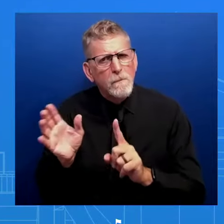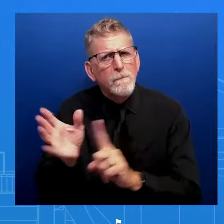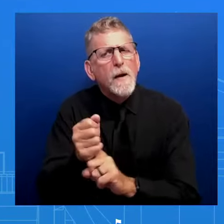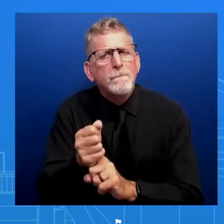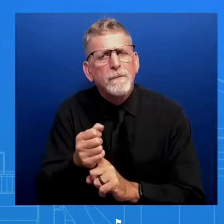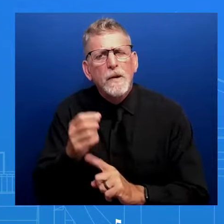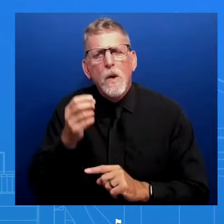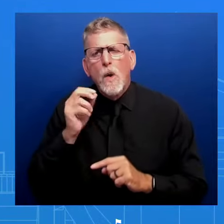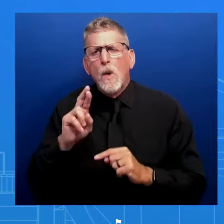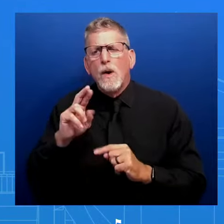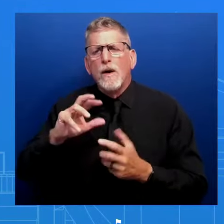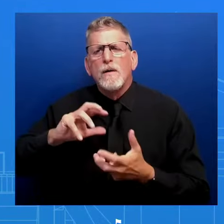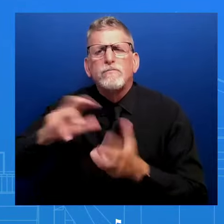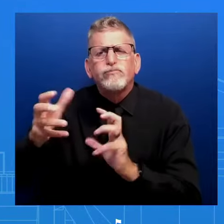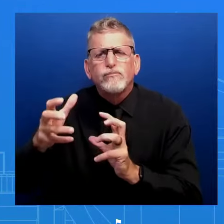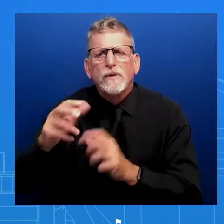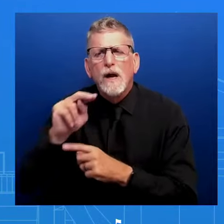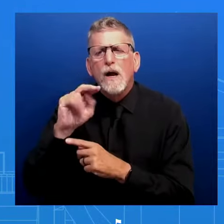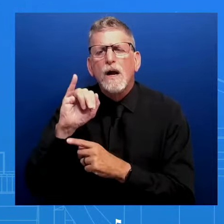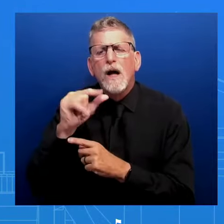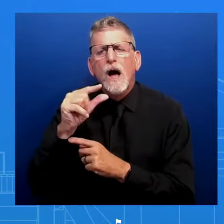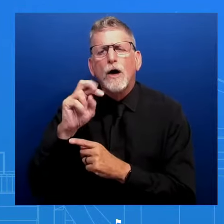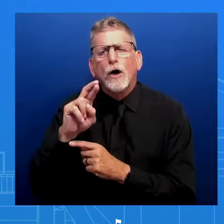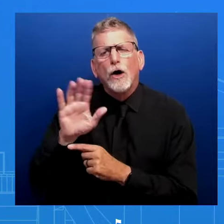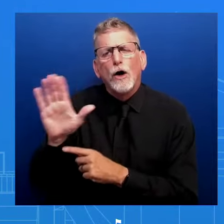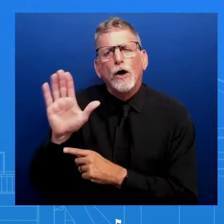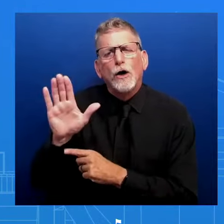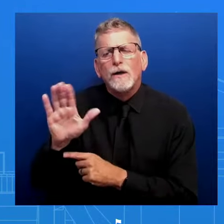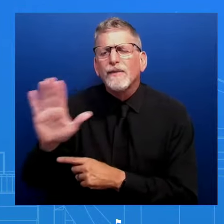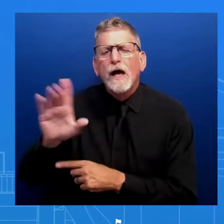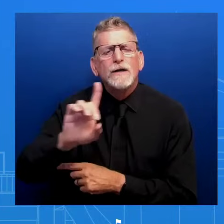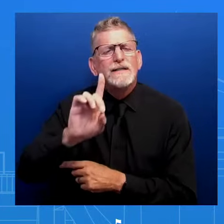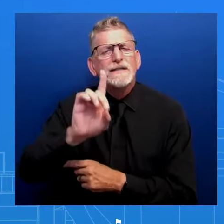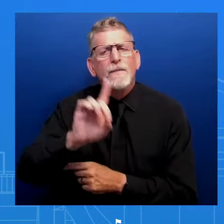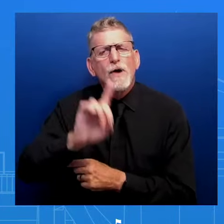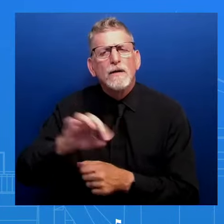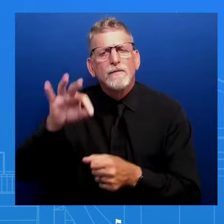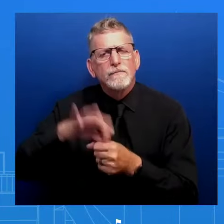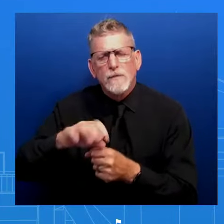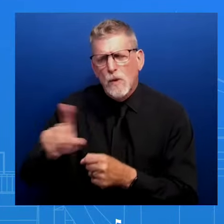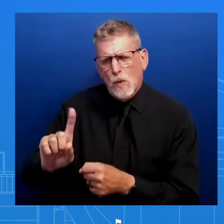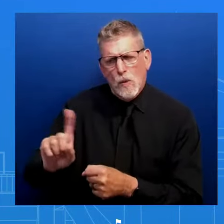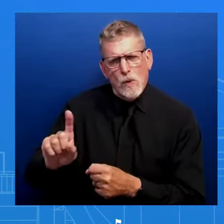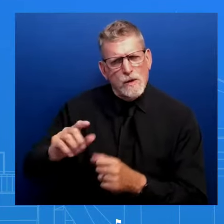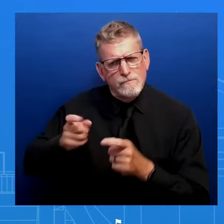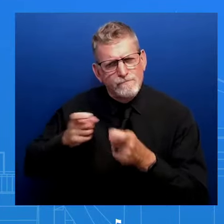democratically elected government. And we're still gathering facts here. And that government, as you know, is led by President Bazoum.